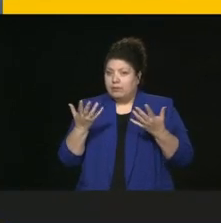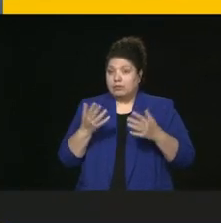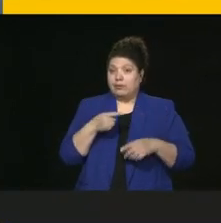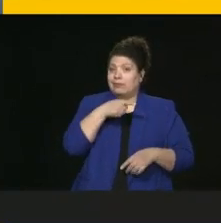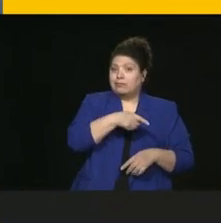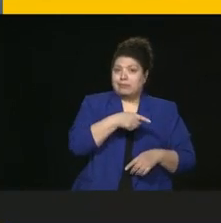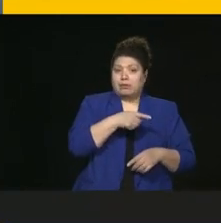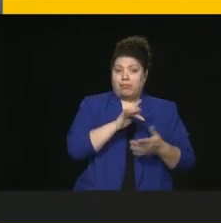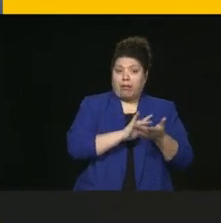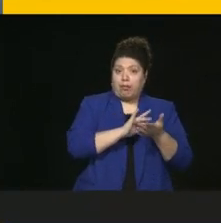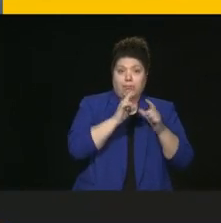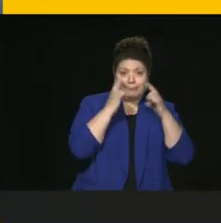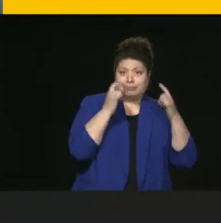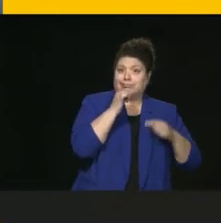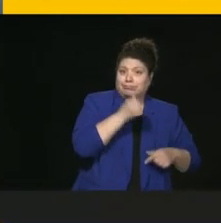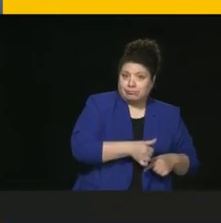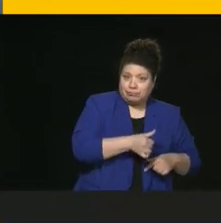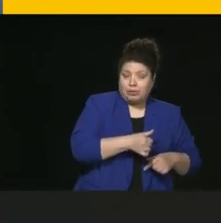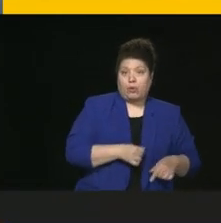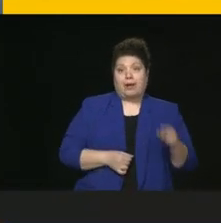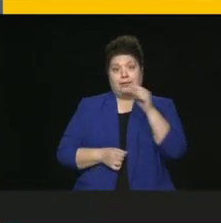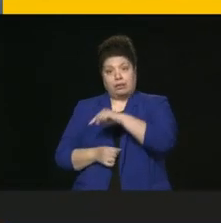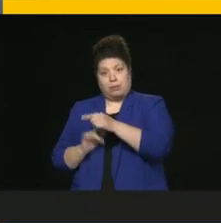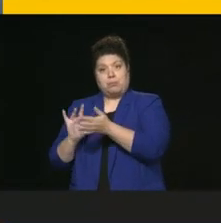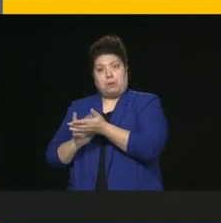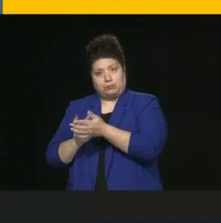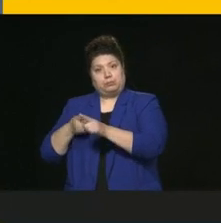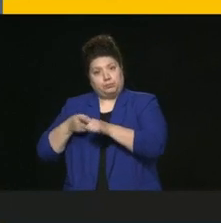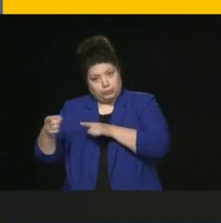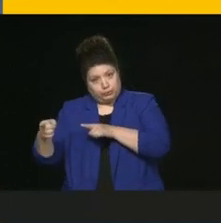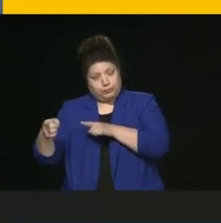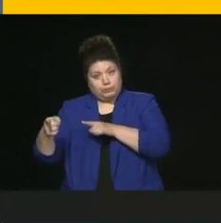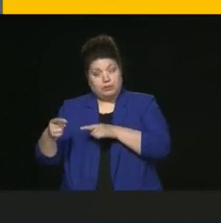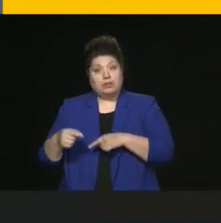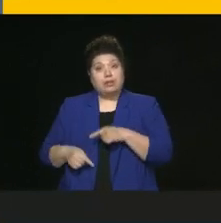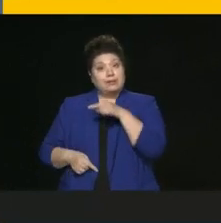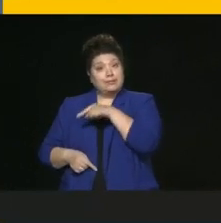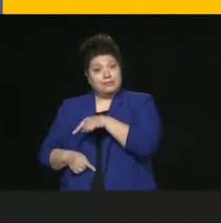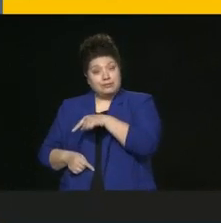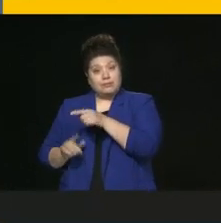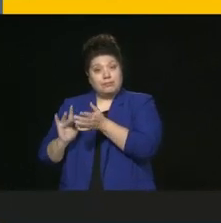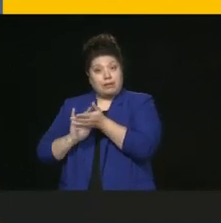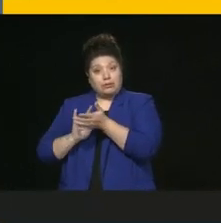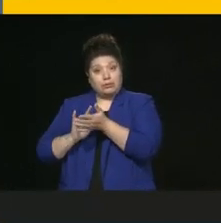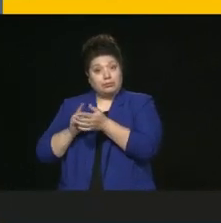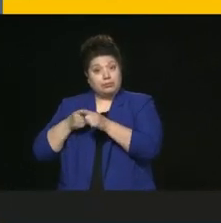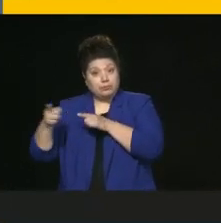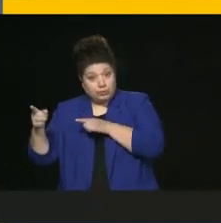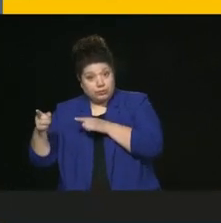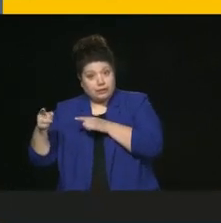HAVE TO IN FACT DISTINGUISH BETWEEN NONMEDICAL MASKS AND